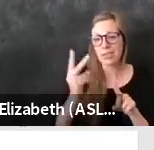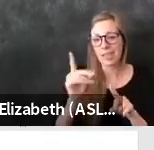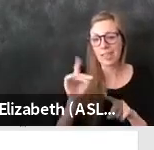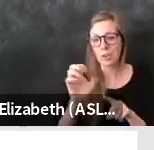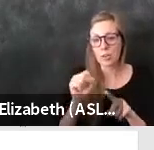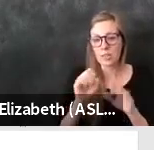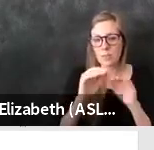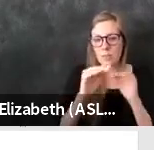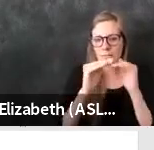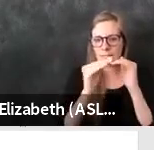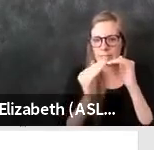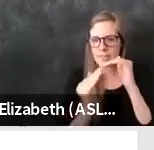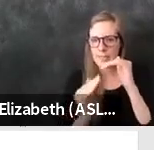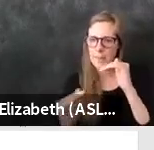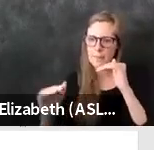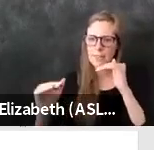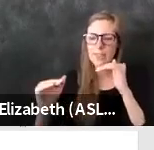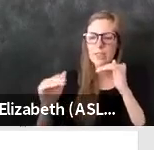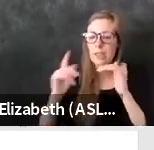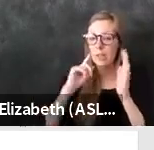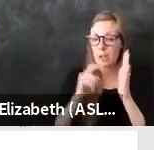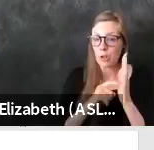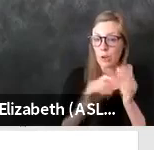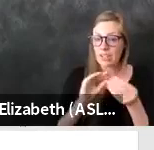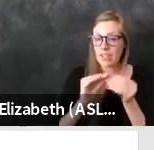And as we get through that, these numbers continue to drop.